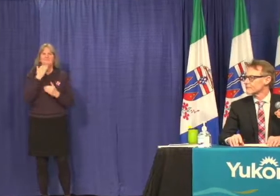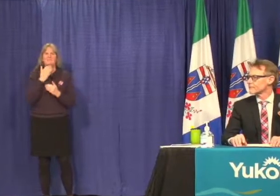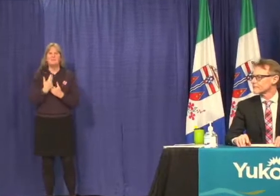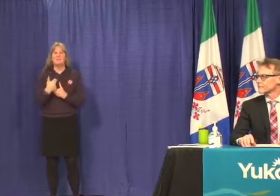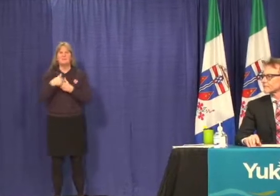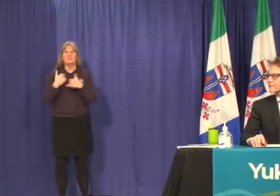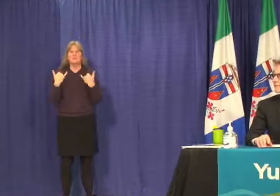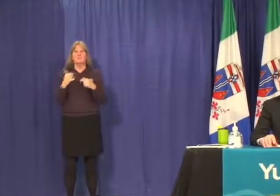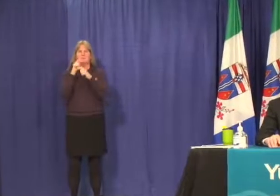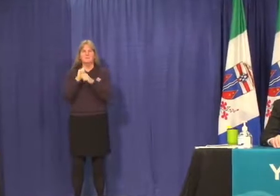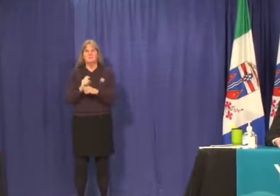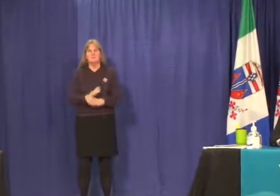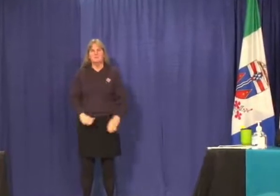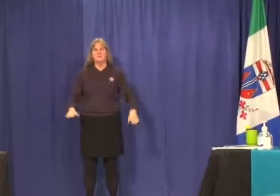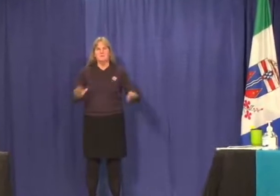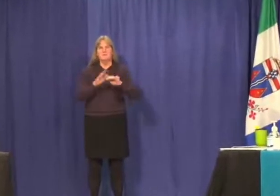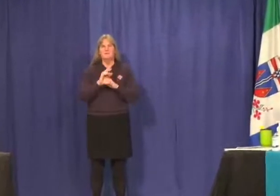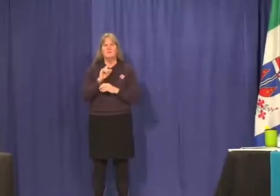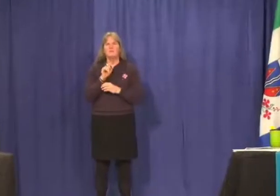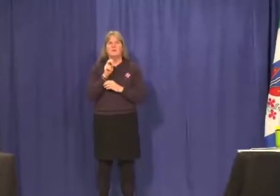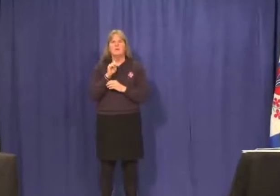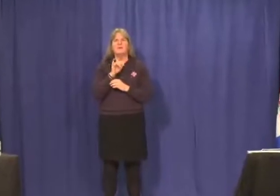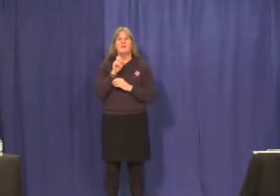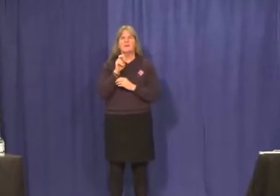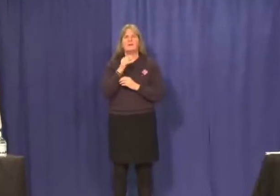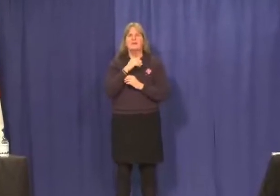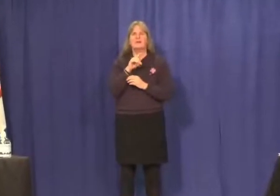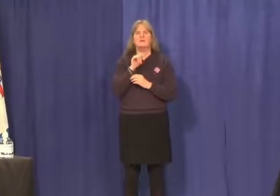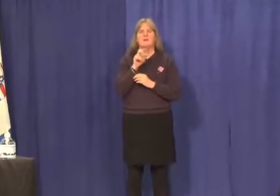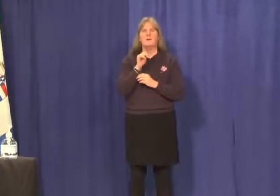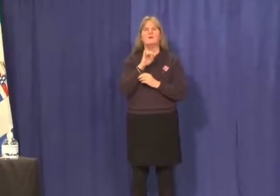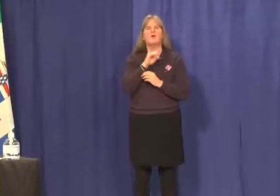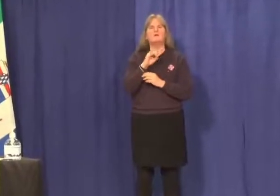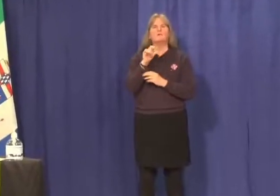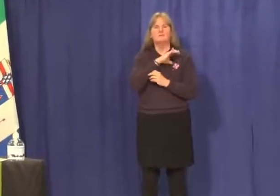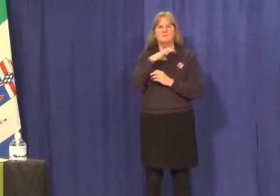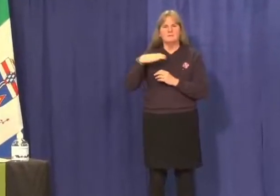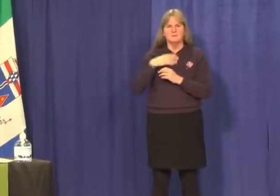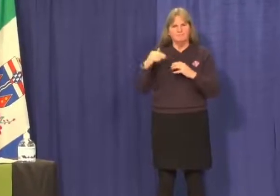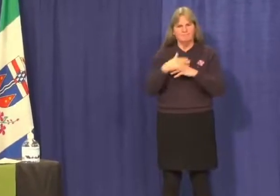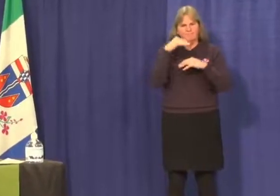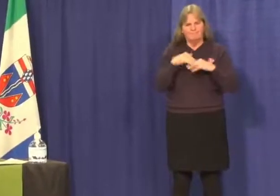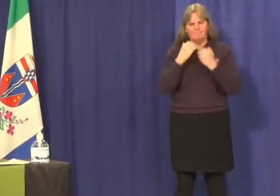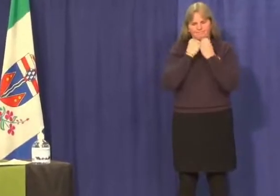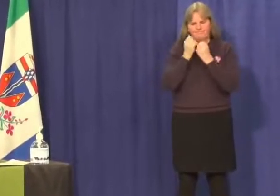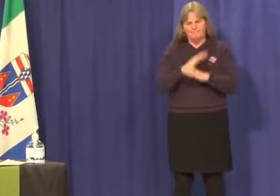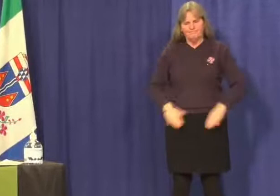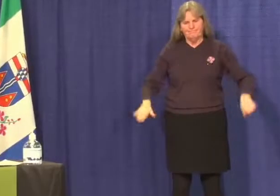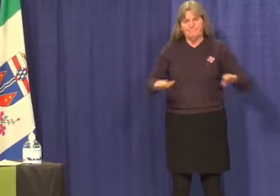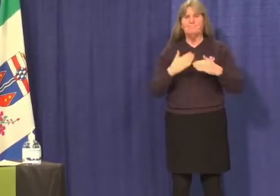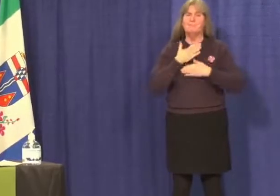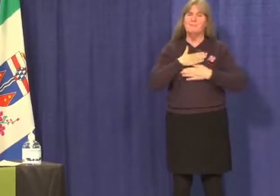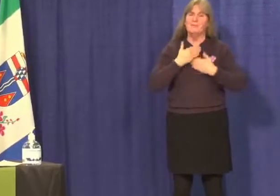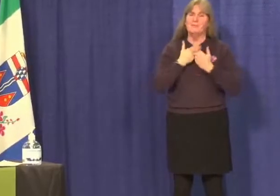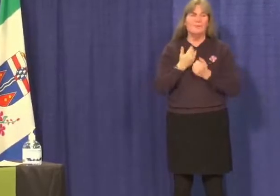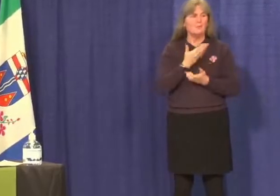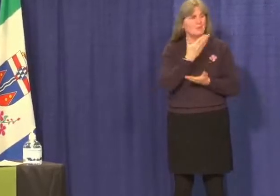Thank you everybody for joining us on the traditional territory of the Kwanlin Dün First Nation at the Taa'an Kwächän Council. I am pleased to be here again